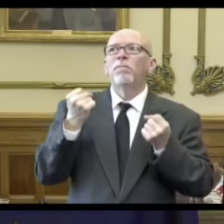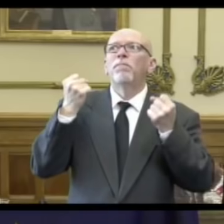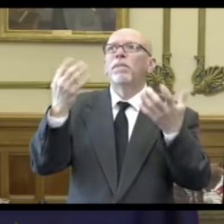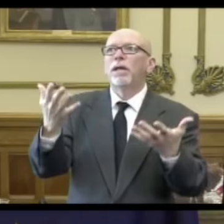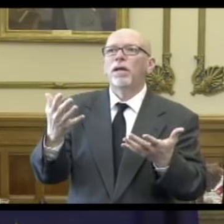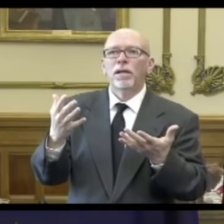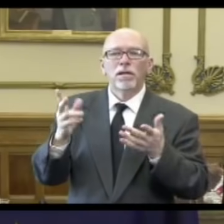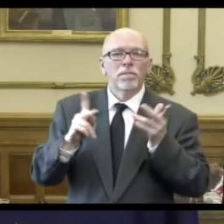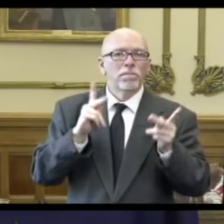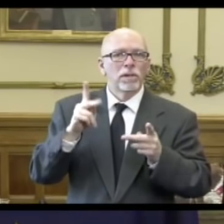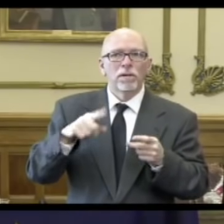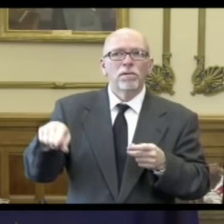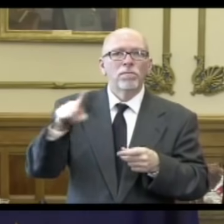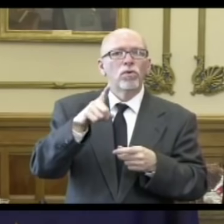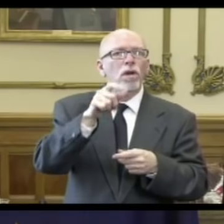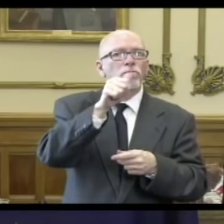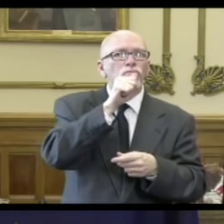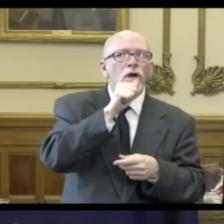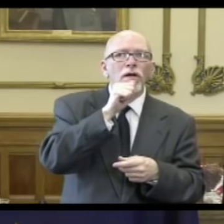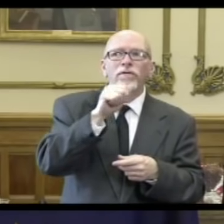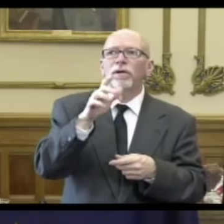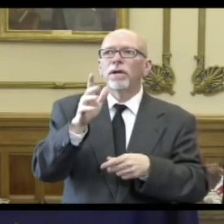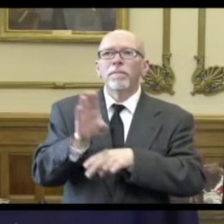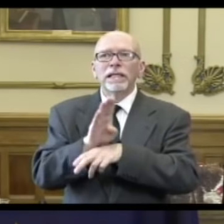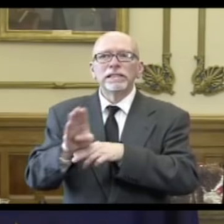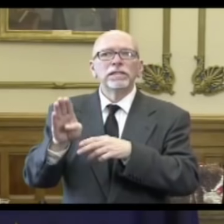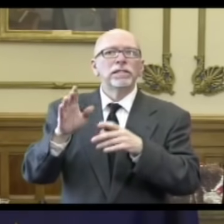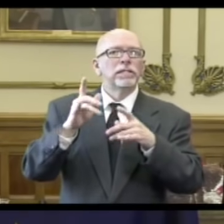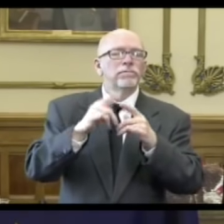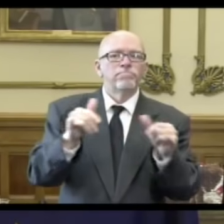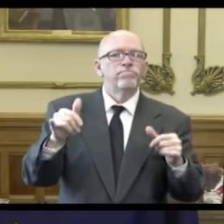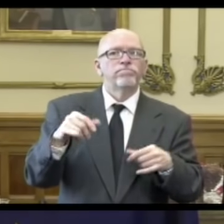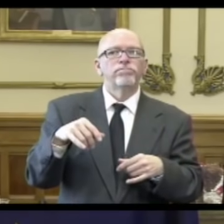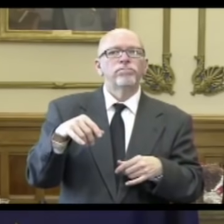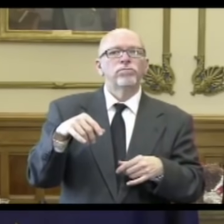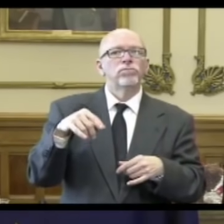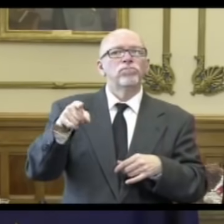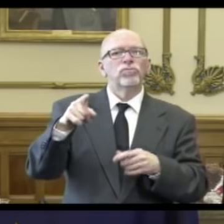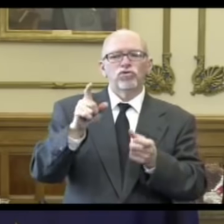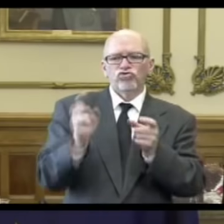ACTIONS. WE HAVE BEEN FORTUNATE THAT SO MANY HOOSIERS I MENTIONED A FEW JUST IN THAT ON THE TESTING